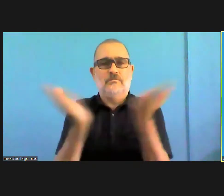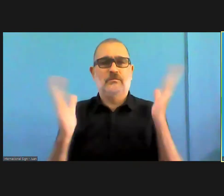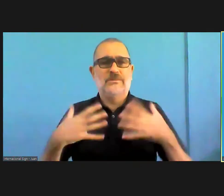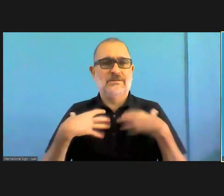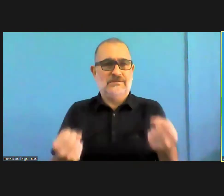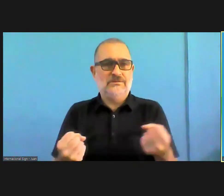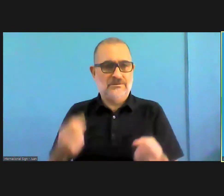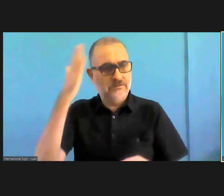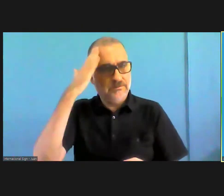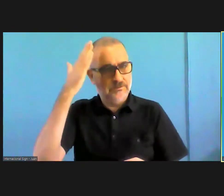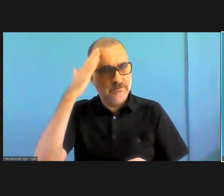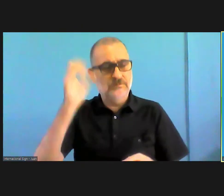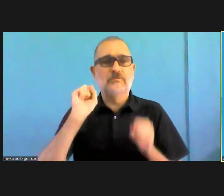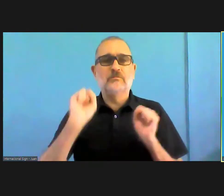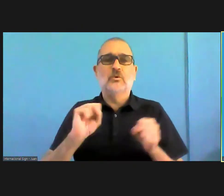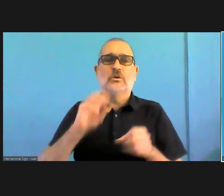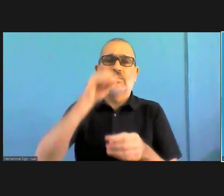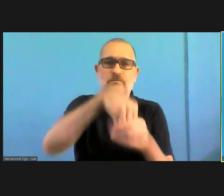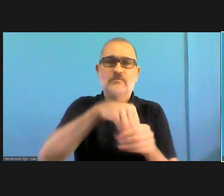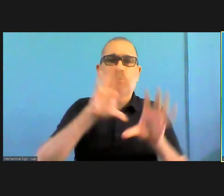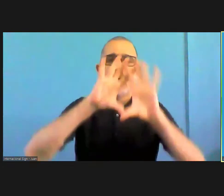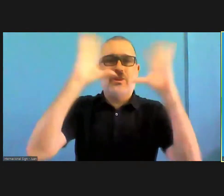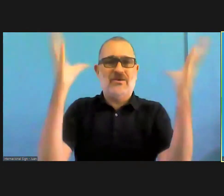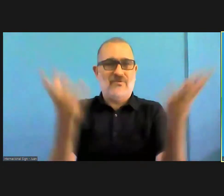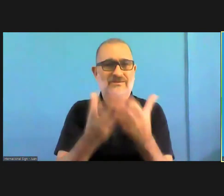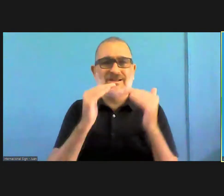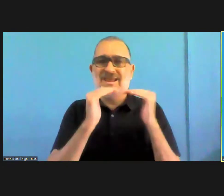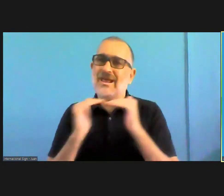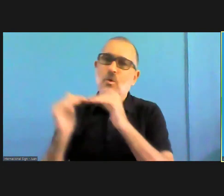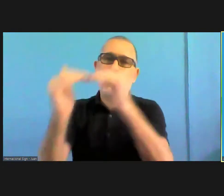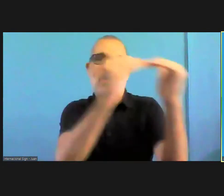And these are irrespective of whether they're individual health services,